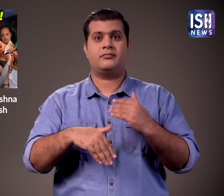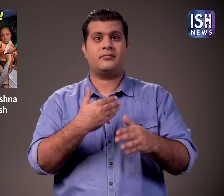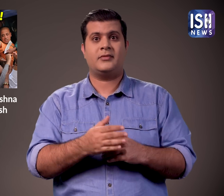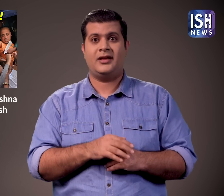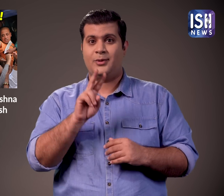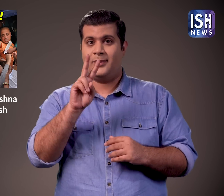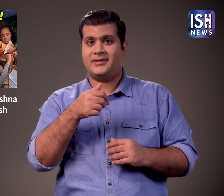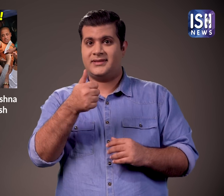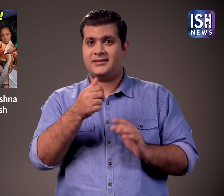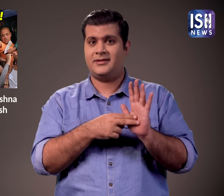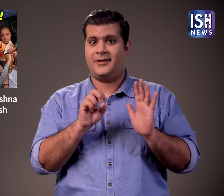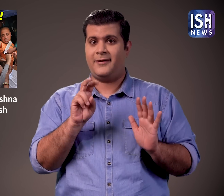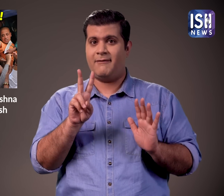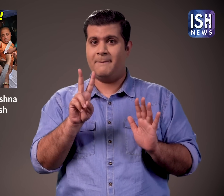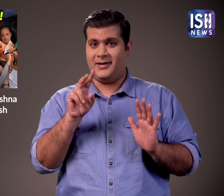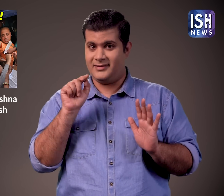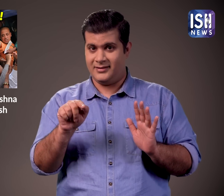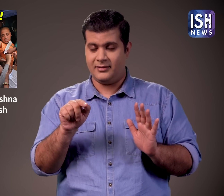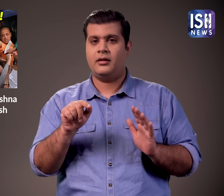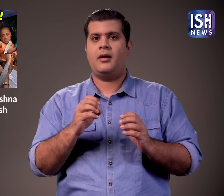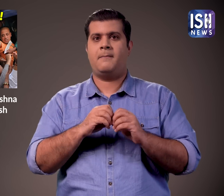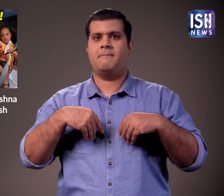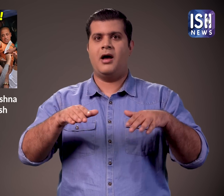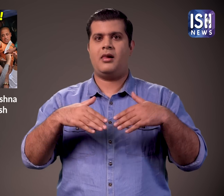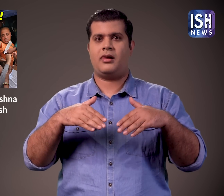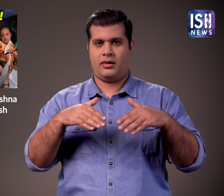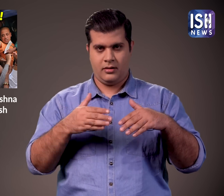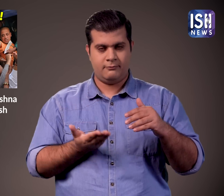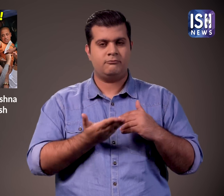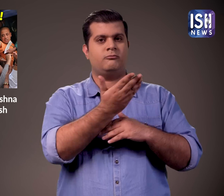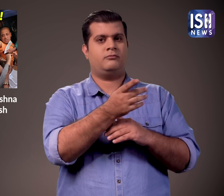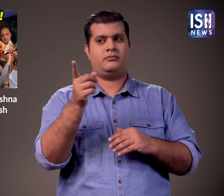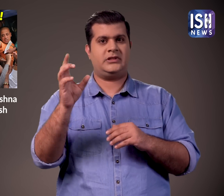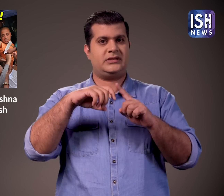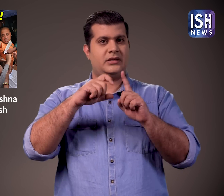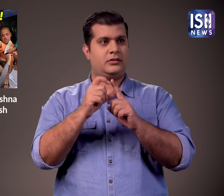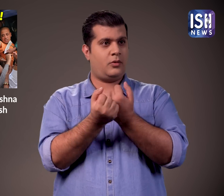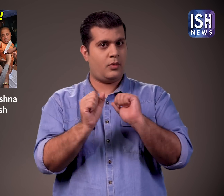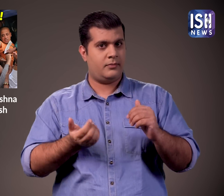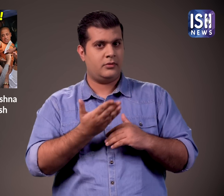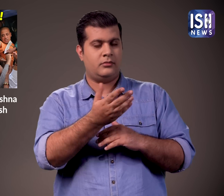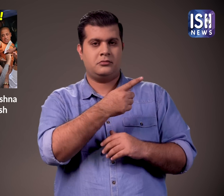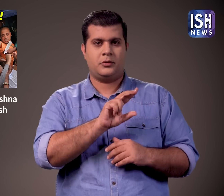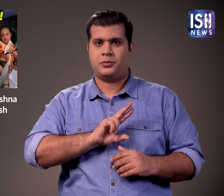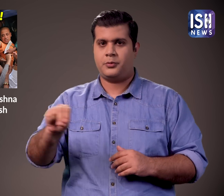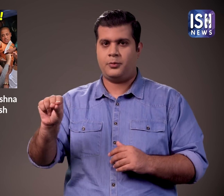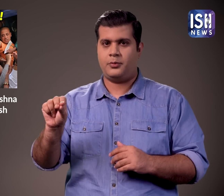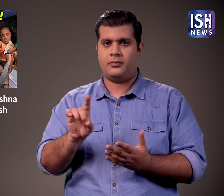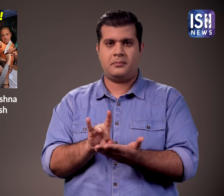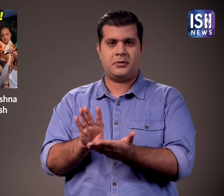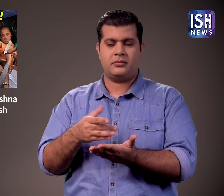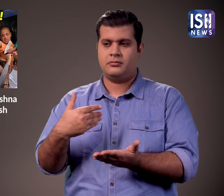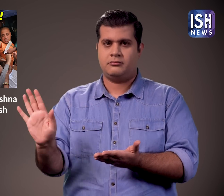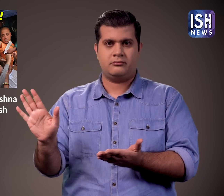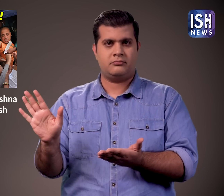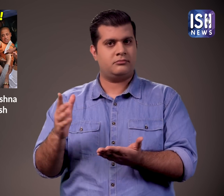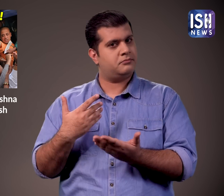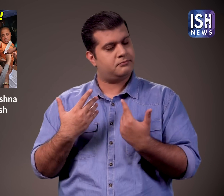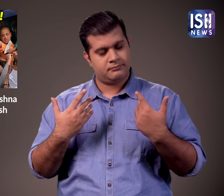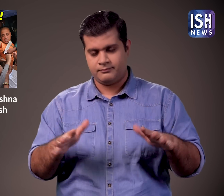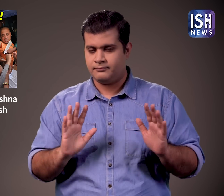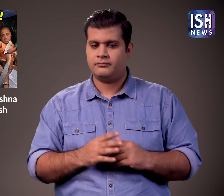On 26th November, Das' bail application was rejected.